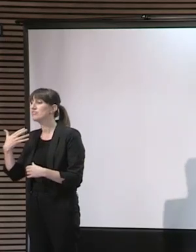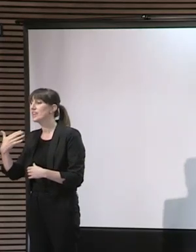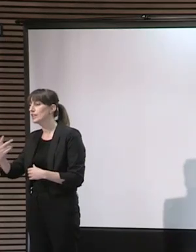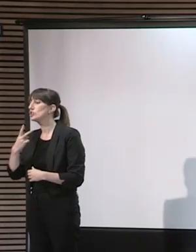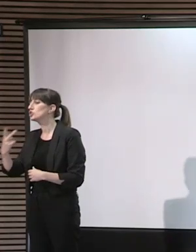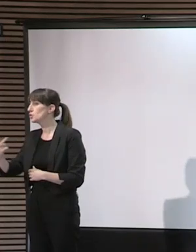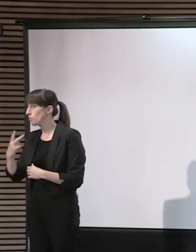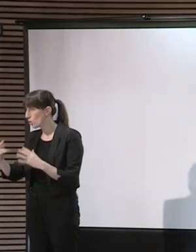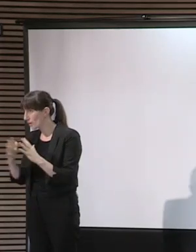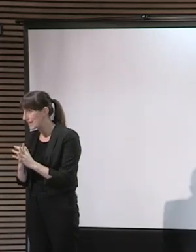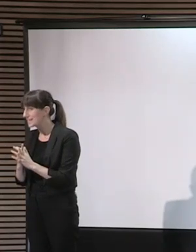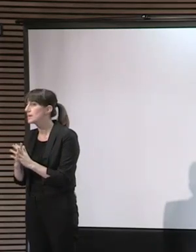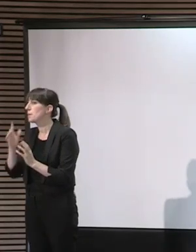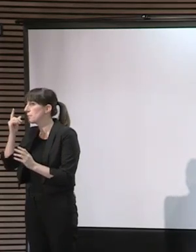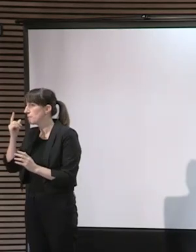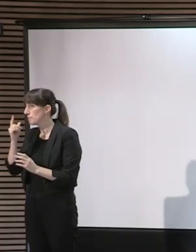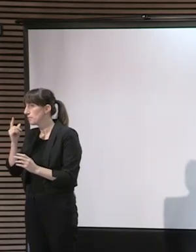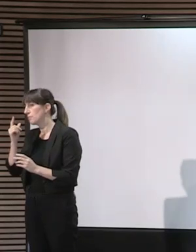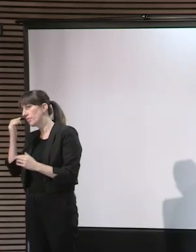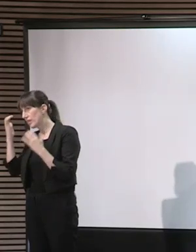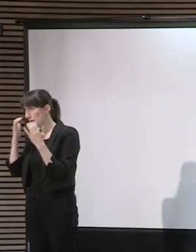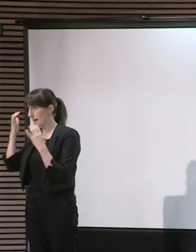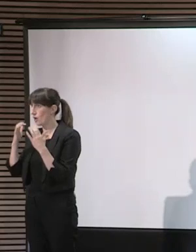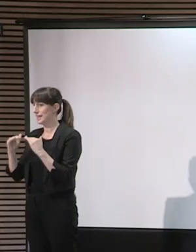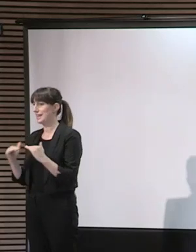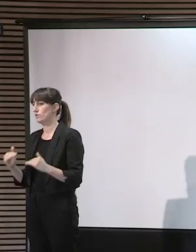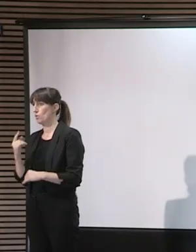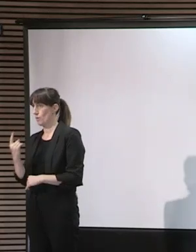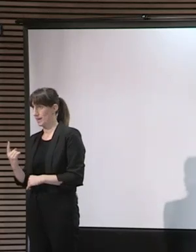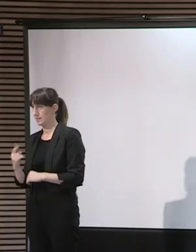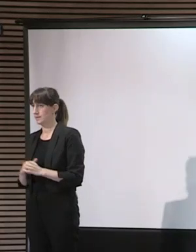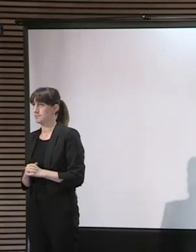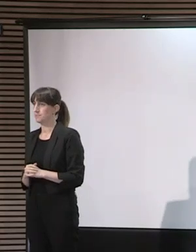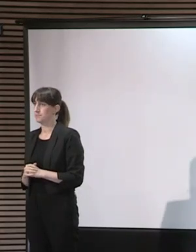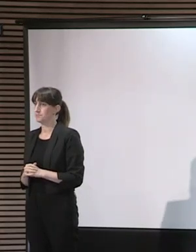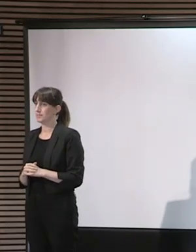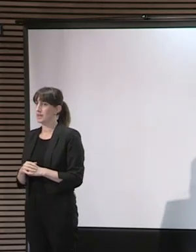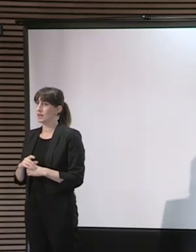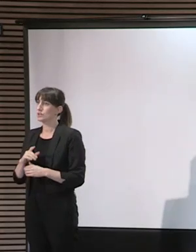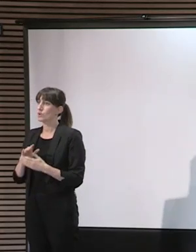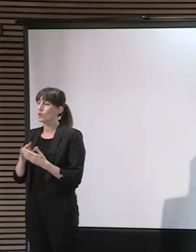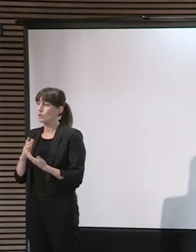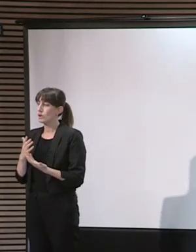That's us signalling that, if we can we continue on this track, continue to see these low